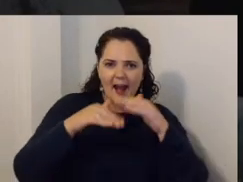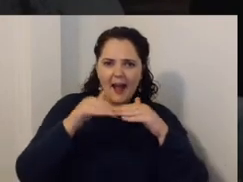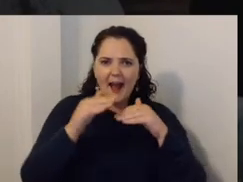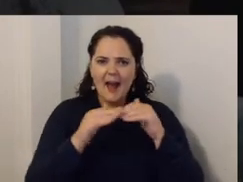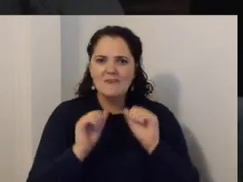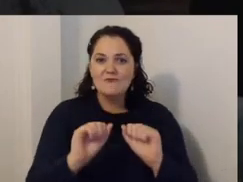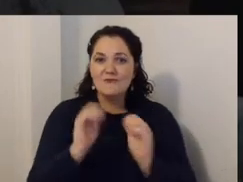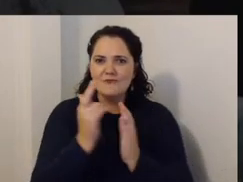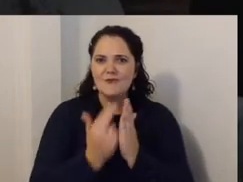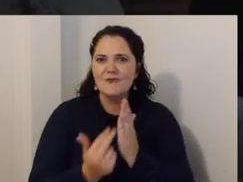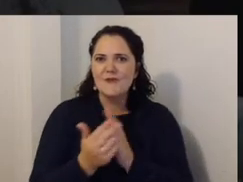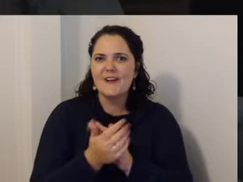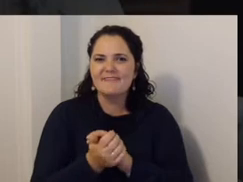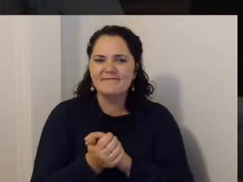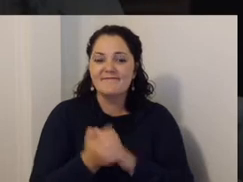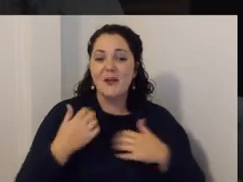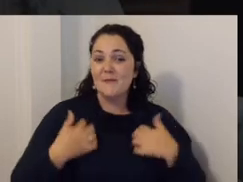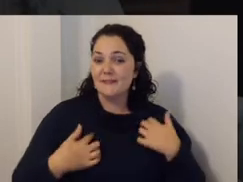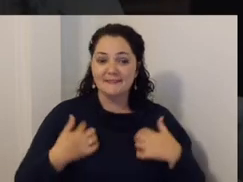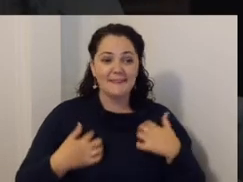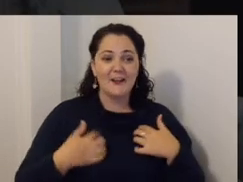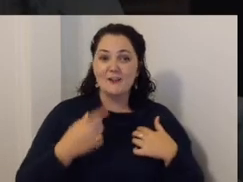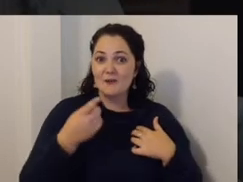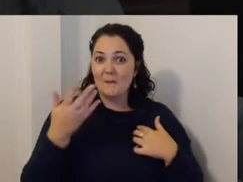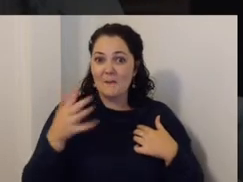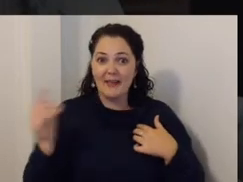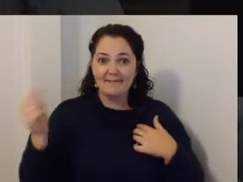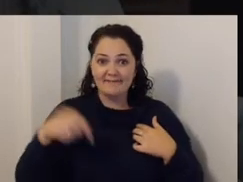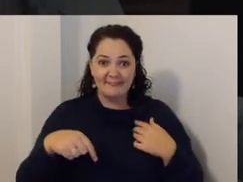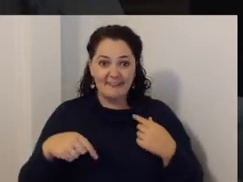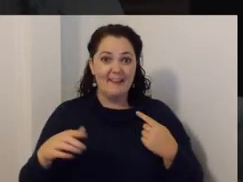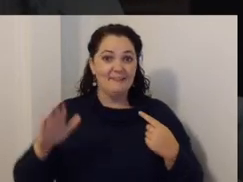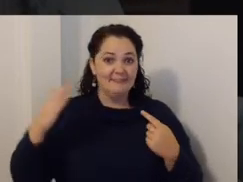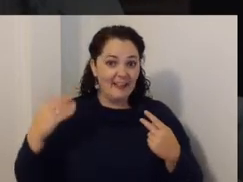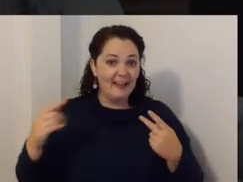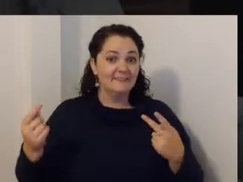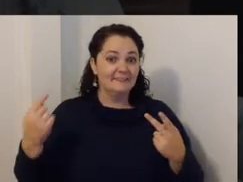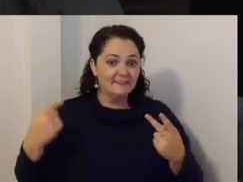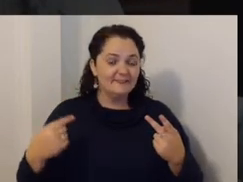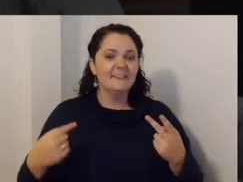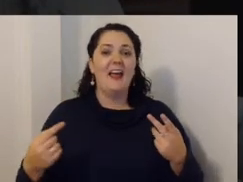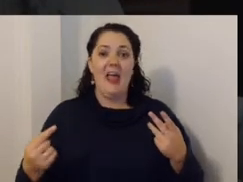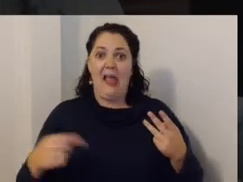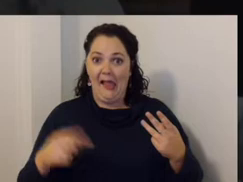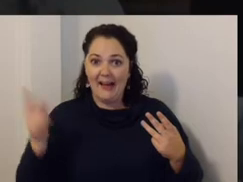to that. For those of you who've been there have been with us in the Draw Along with the Dead series from the beginning and the first night we were doing a lot of quick sketching, we started